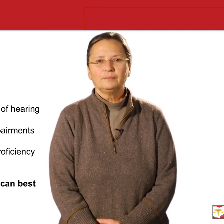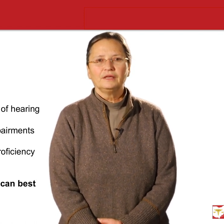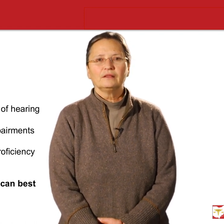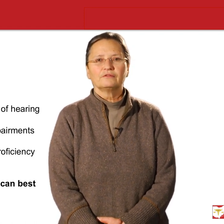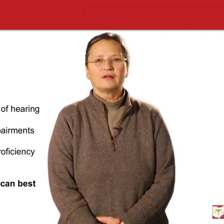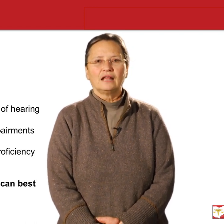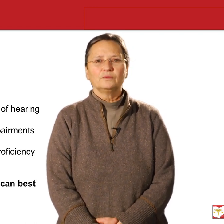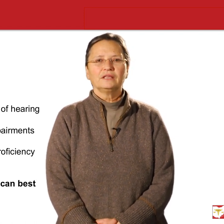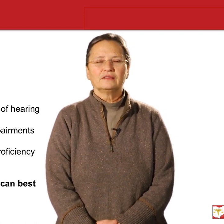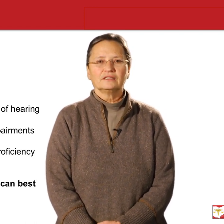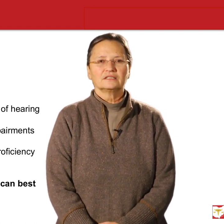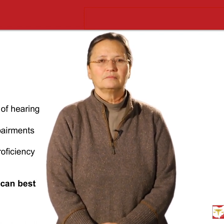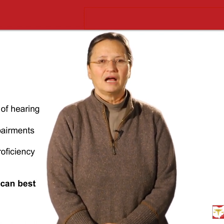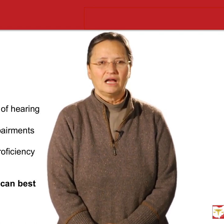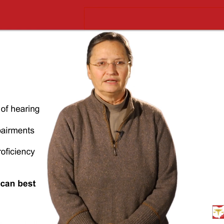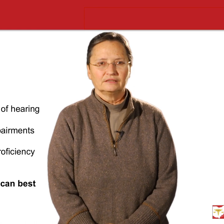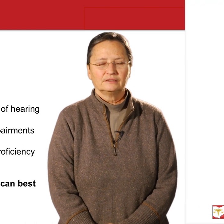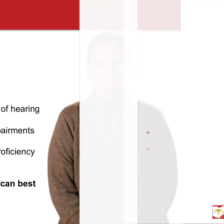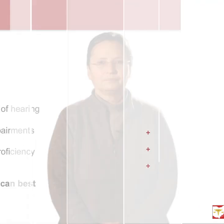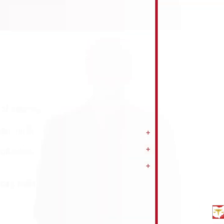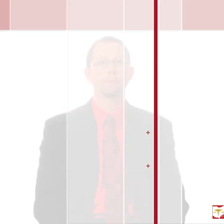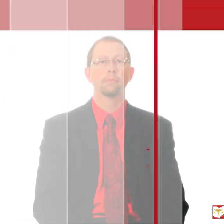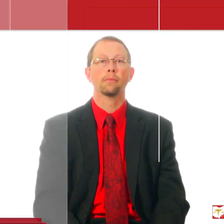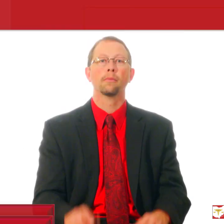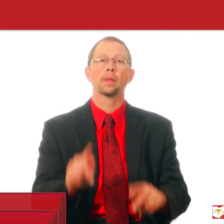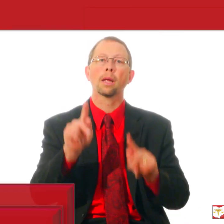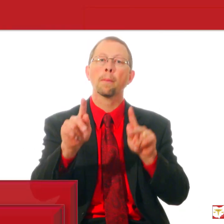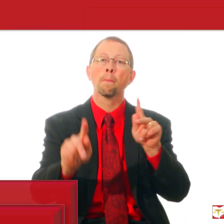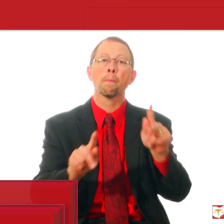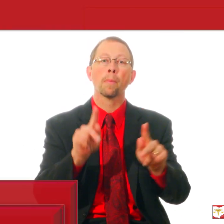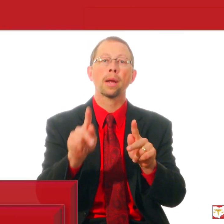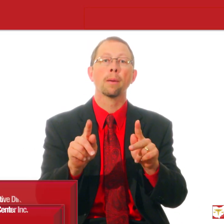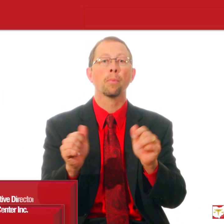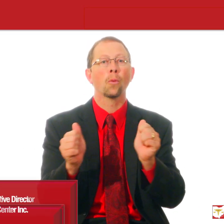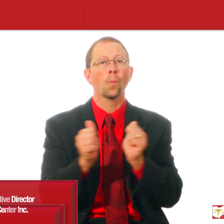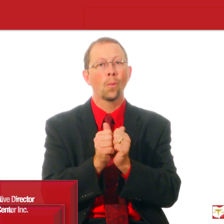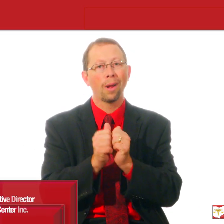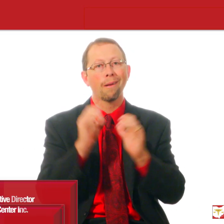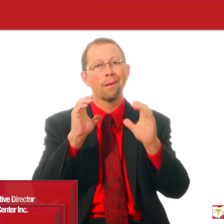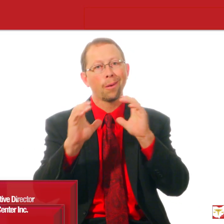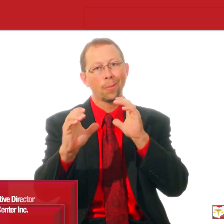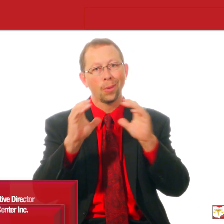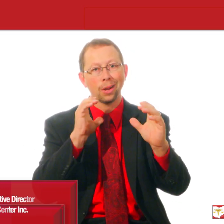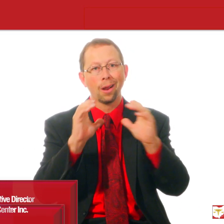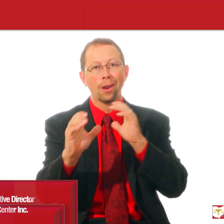keeping the following things in mind: